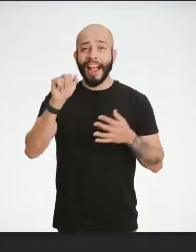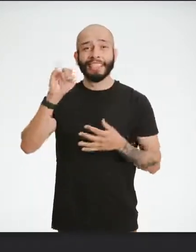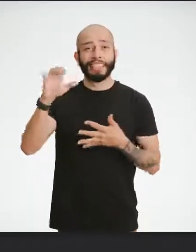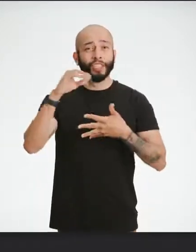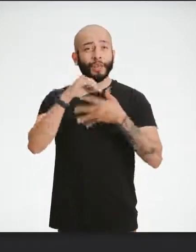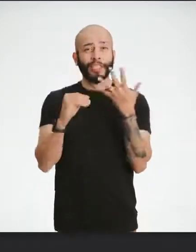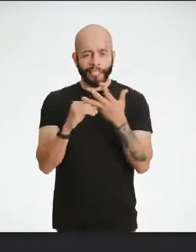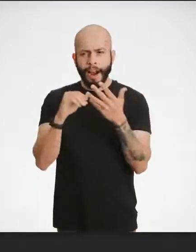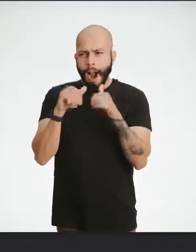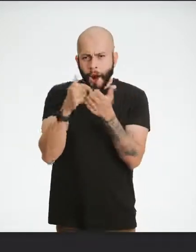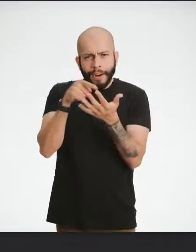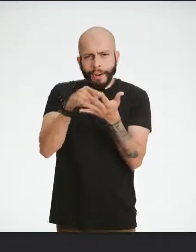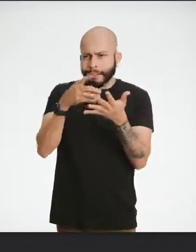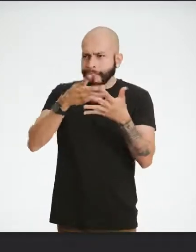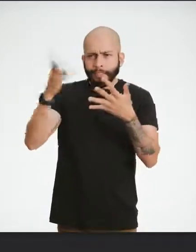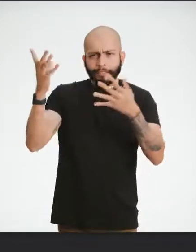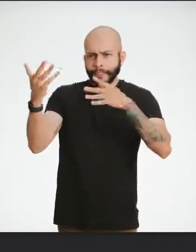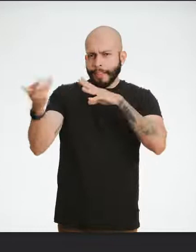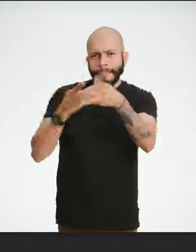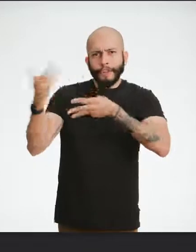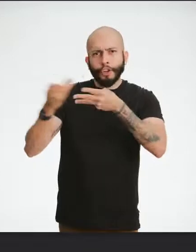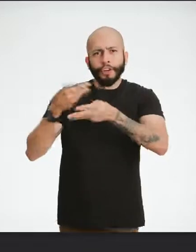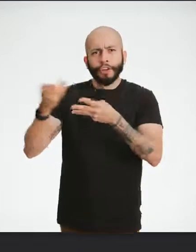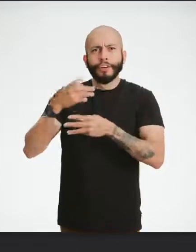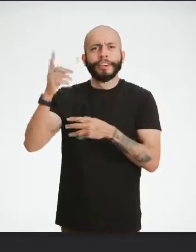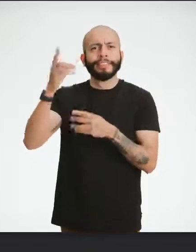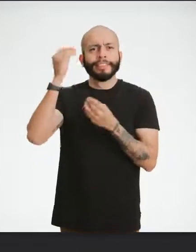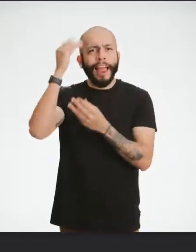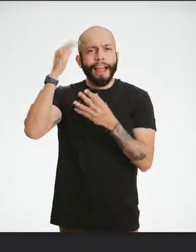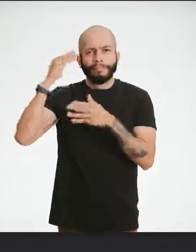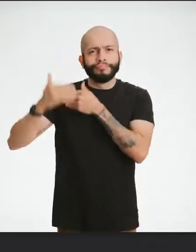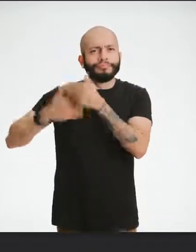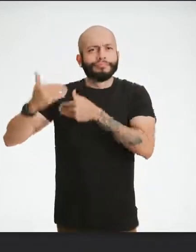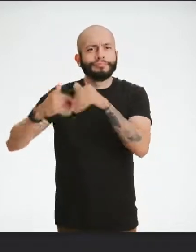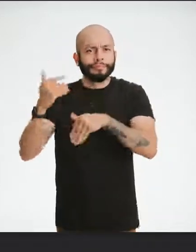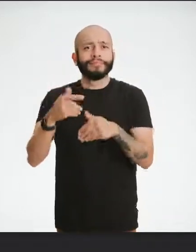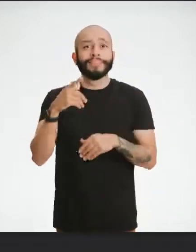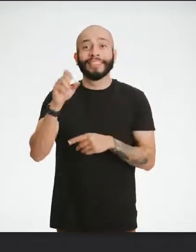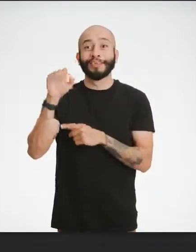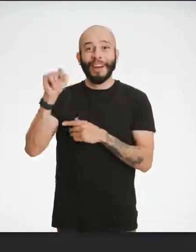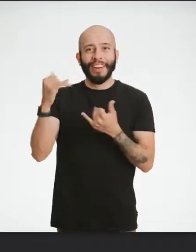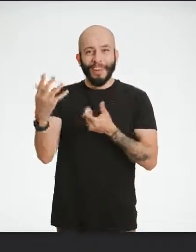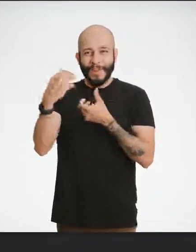A key thing about async sequences is how they deliver data values over time.